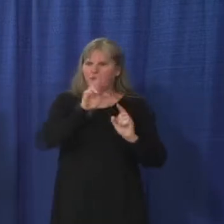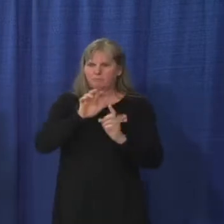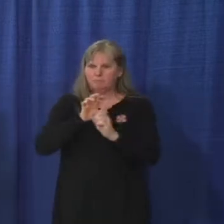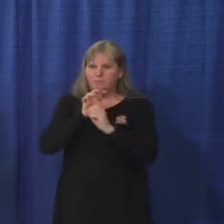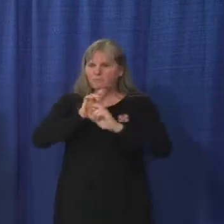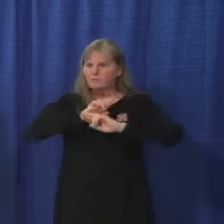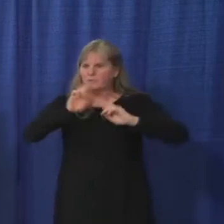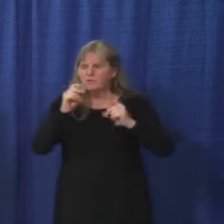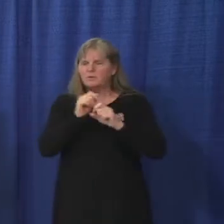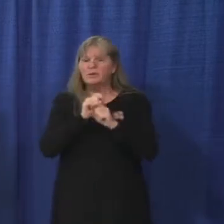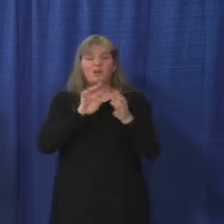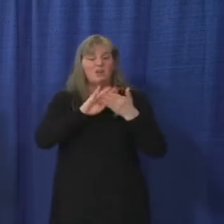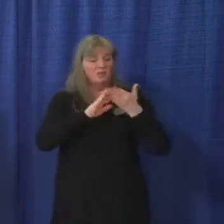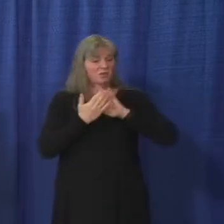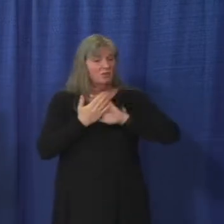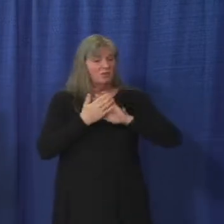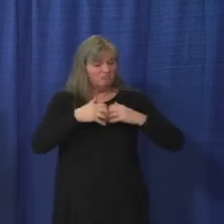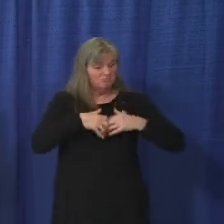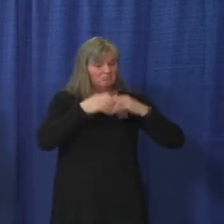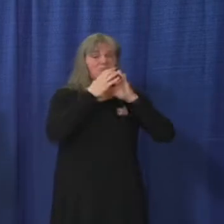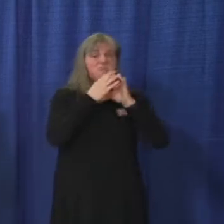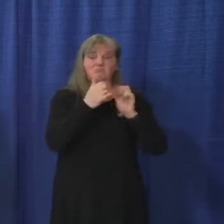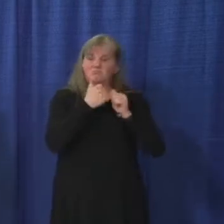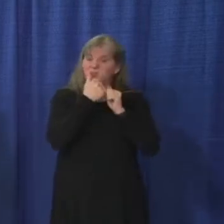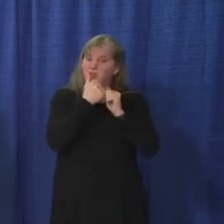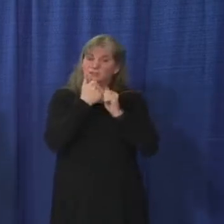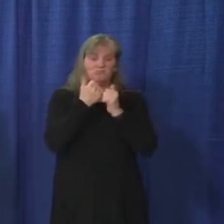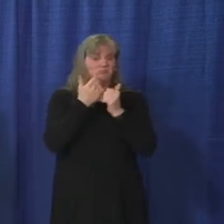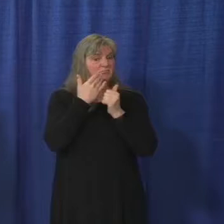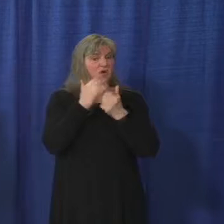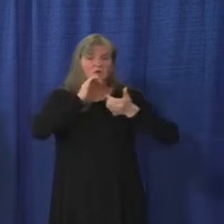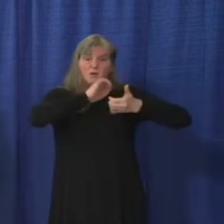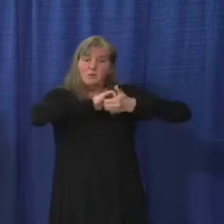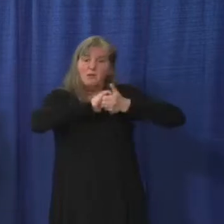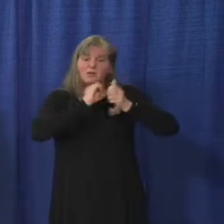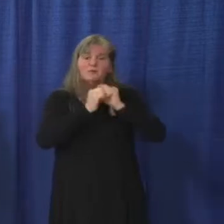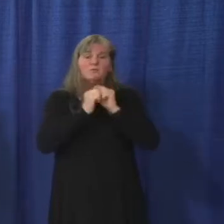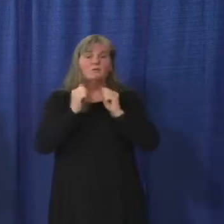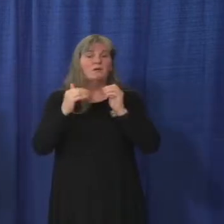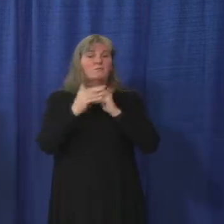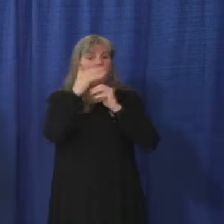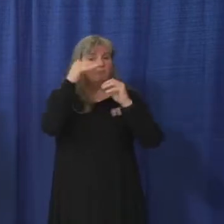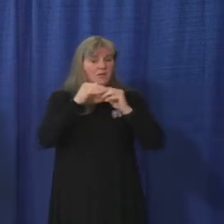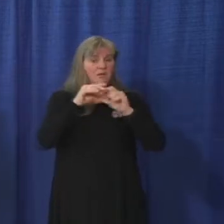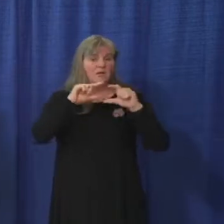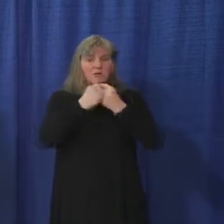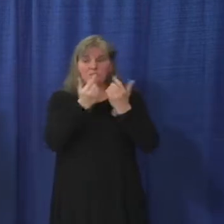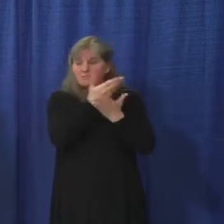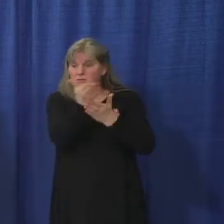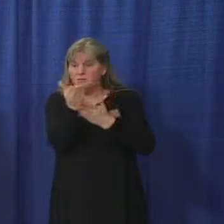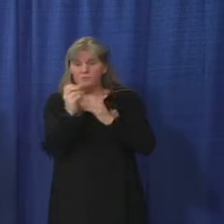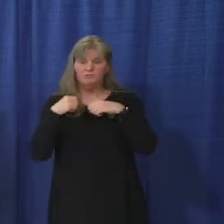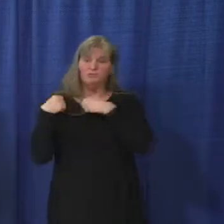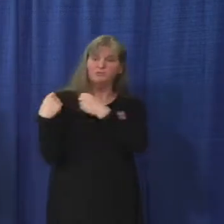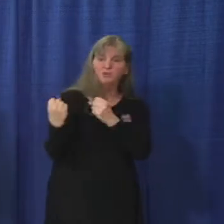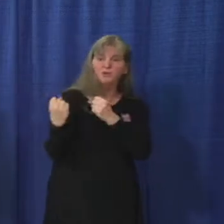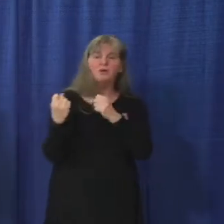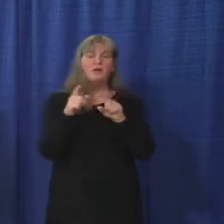resilient, are partnerships with first nations are strengthened and everyone including vulnerable citizens are safe and